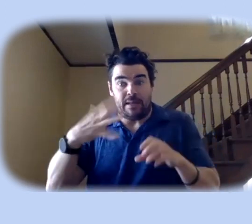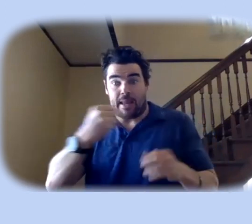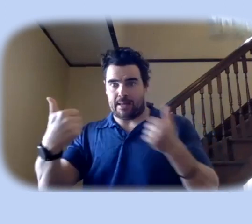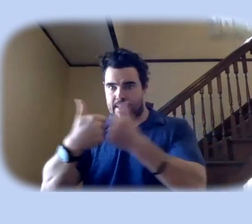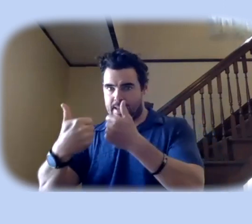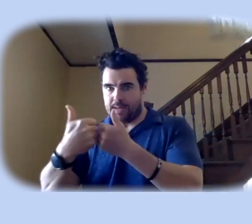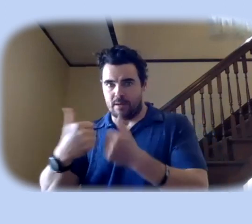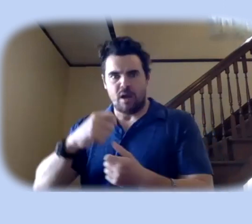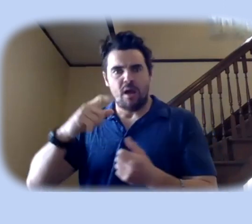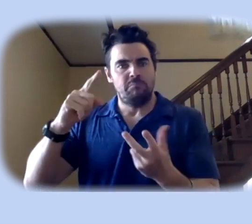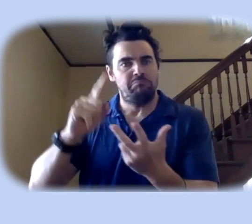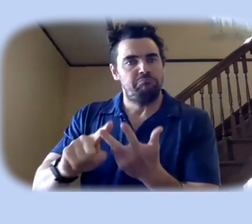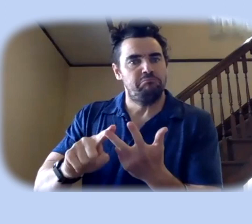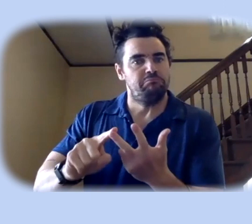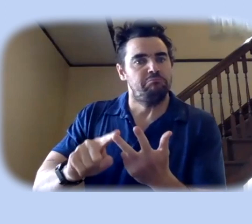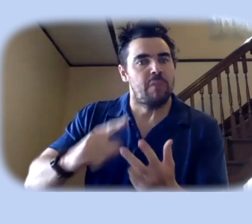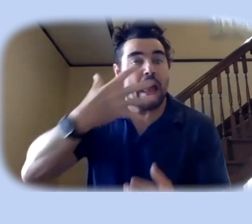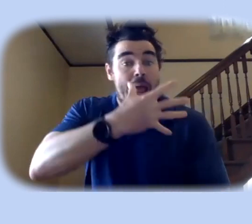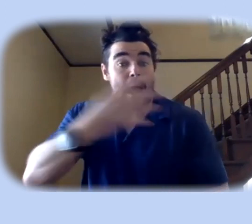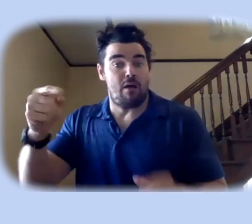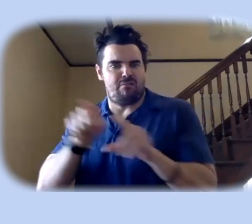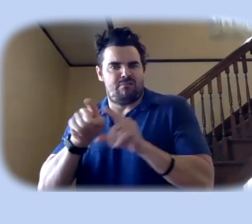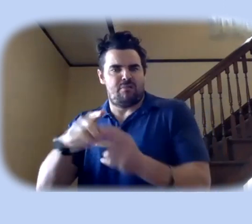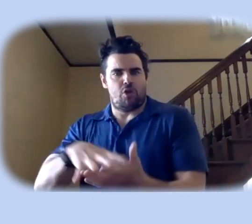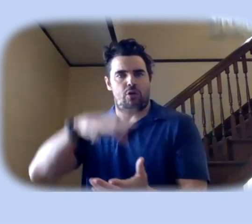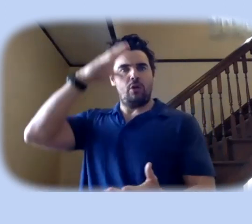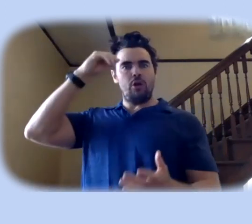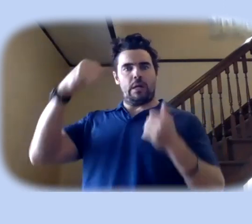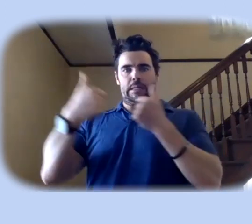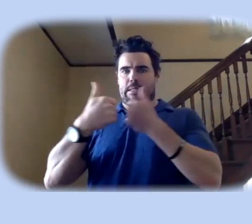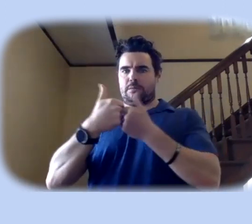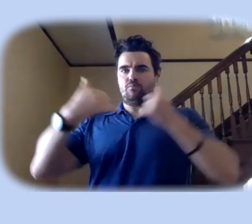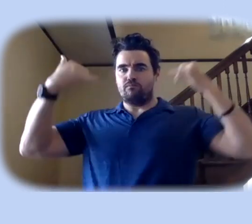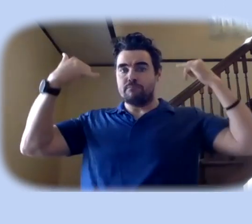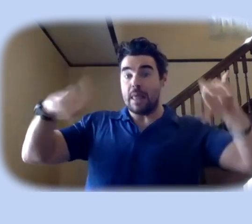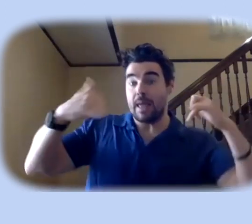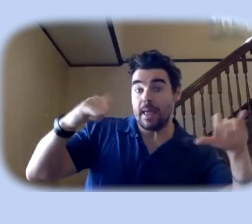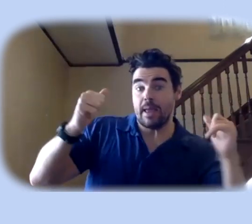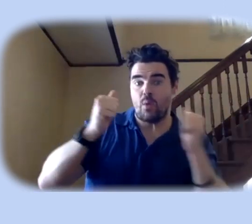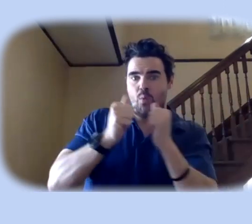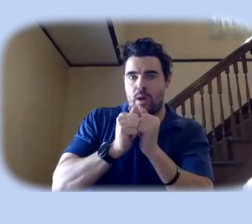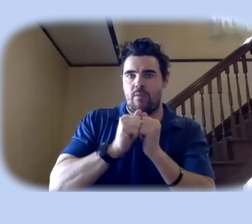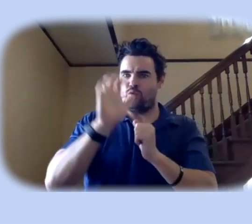fun games and activities. Third, we want you to learn some games you can play with your child.